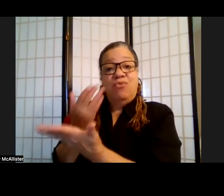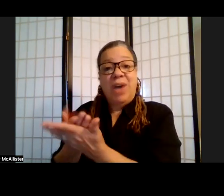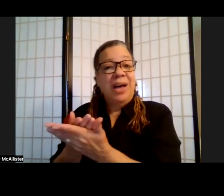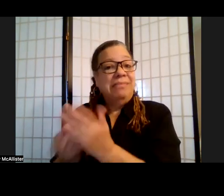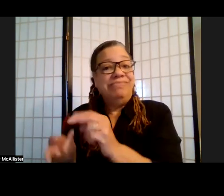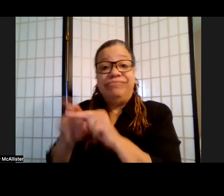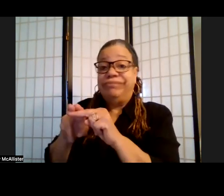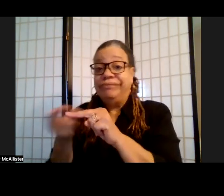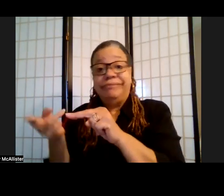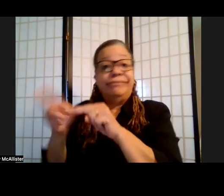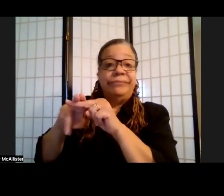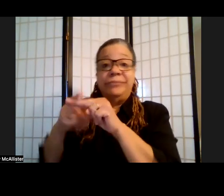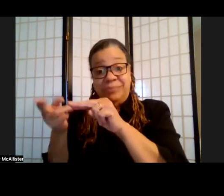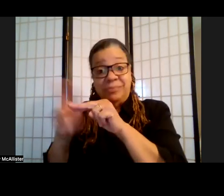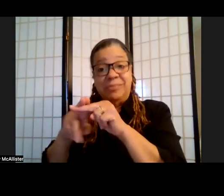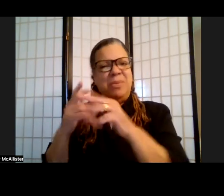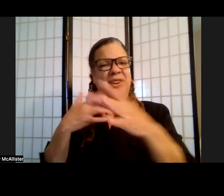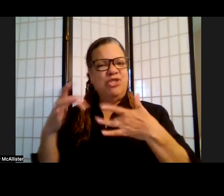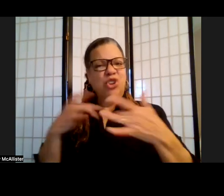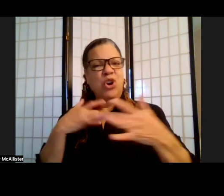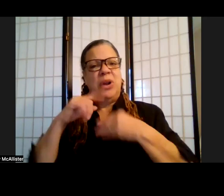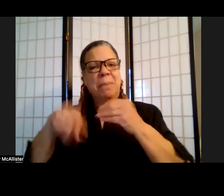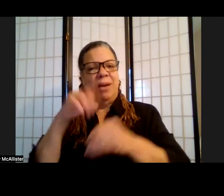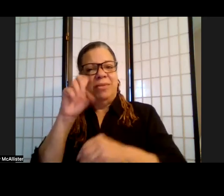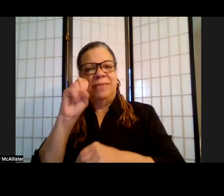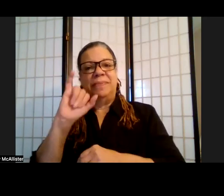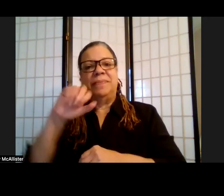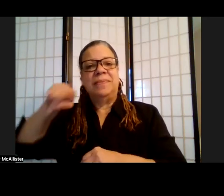and people were really concerned. Operating under this assumption,